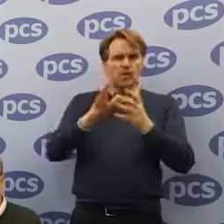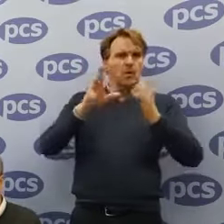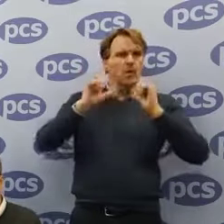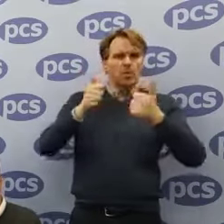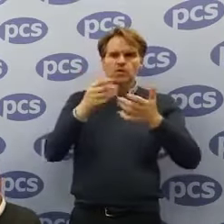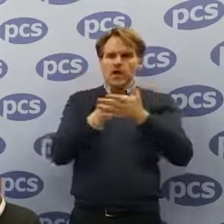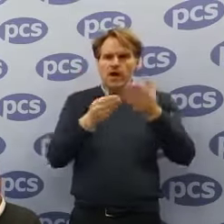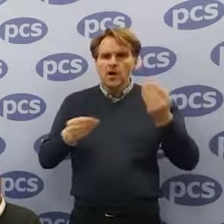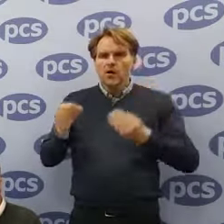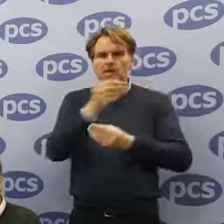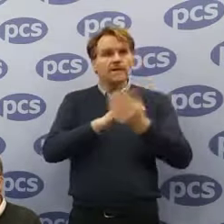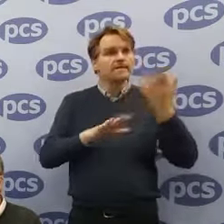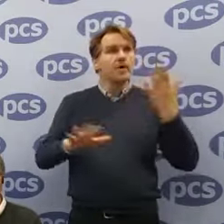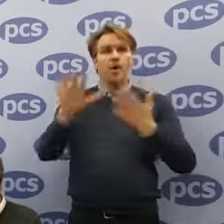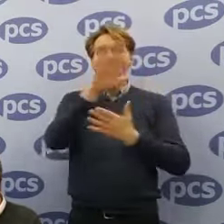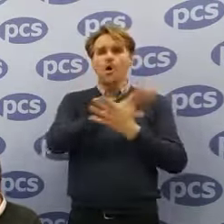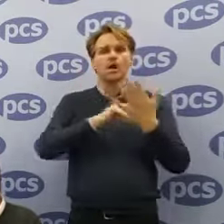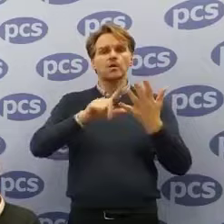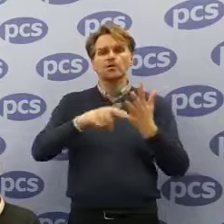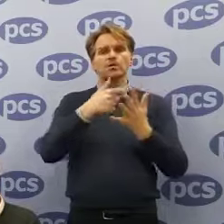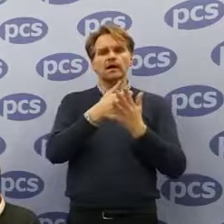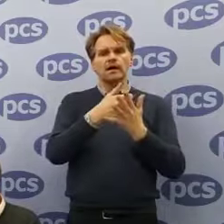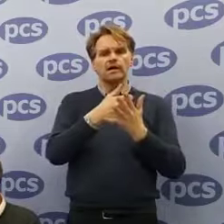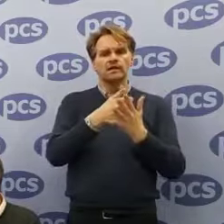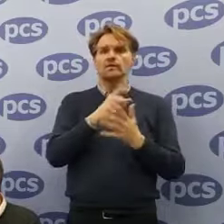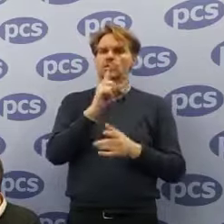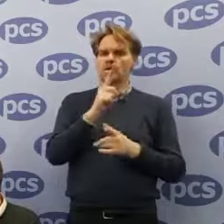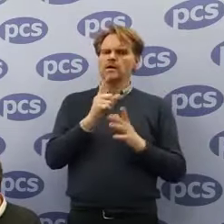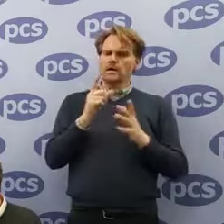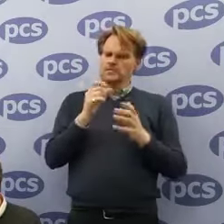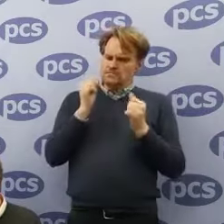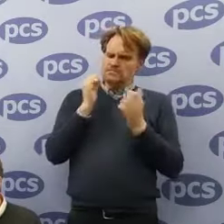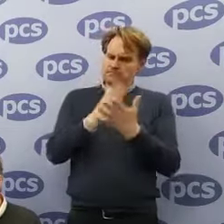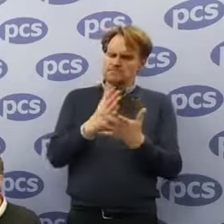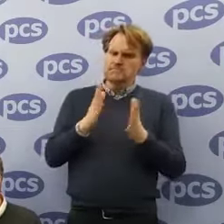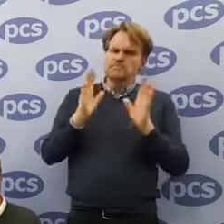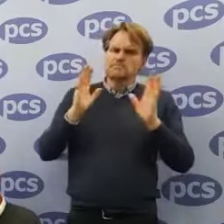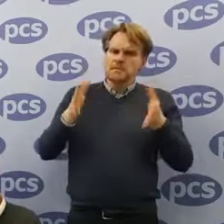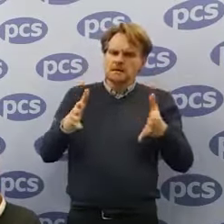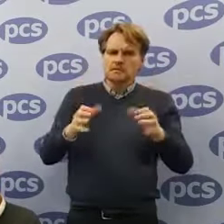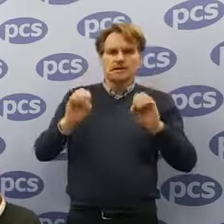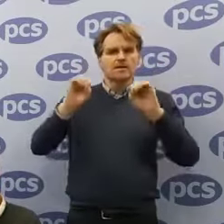pay for everybody we have to ensure that our 10% pay rise is 10% for everybody